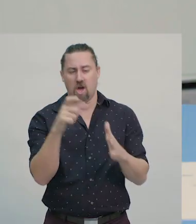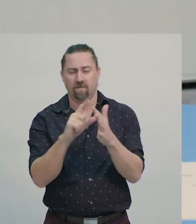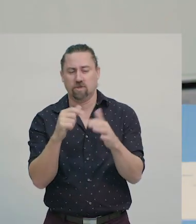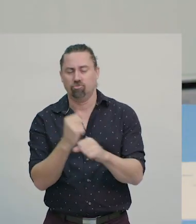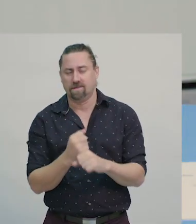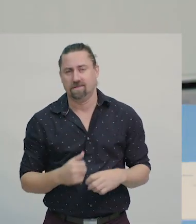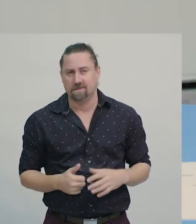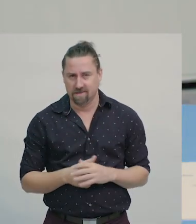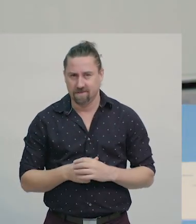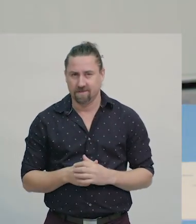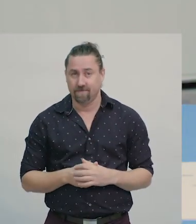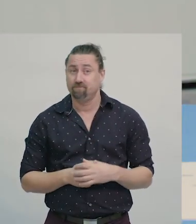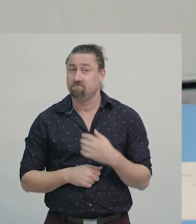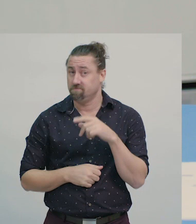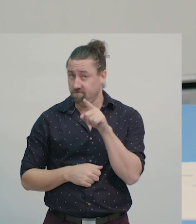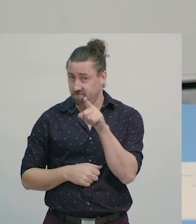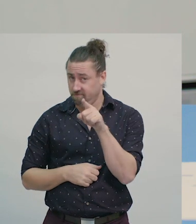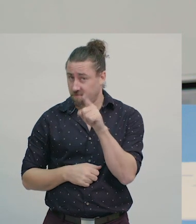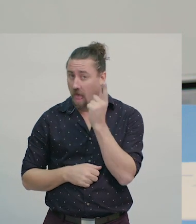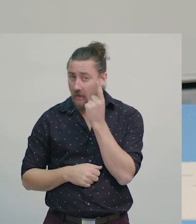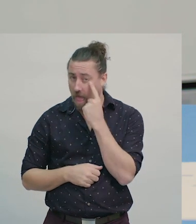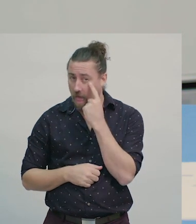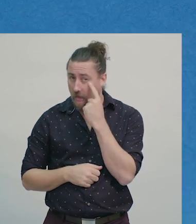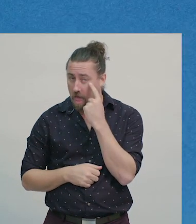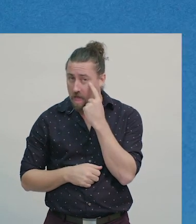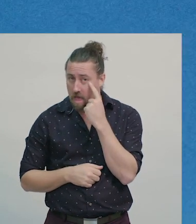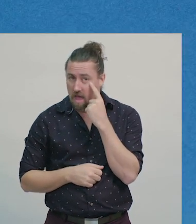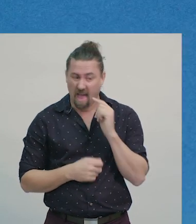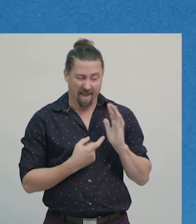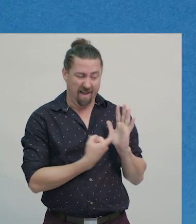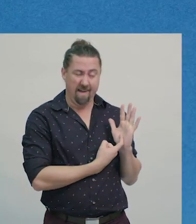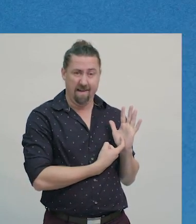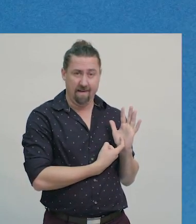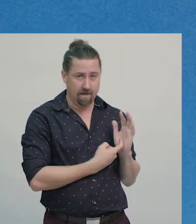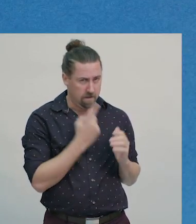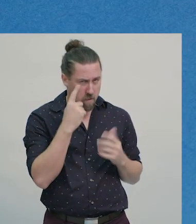Okay. Now, see if you can work on angle R.